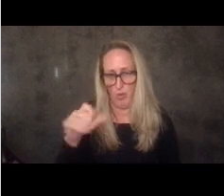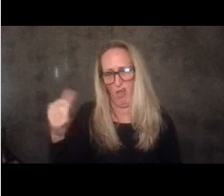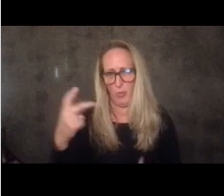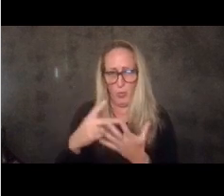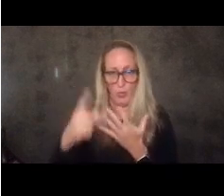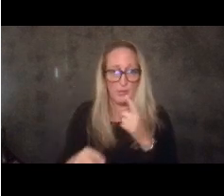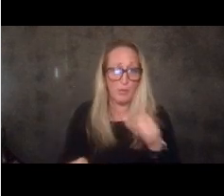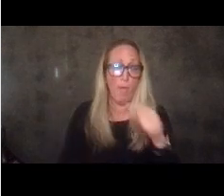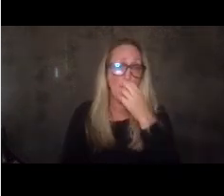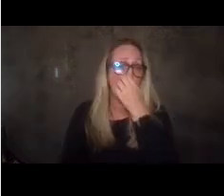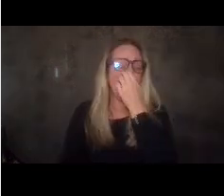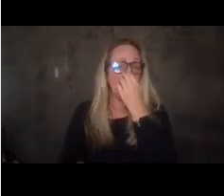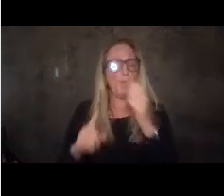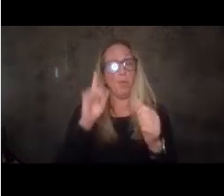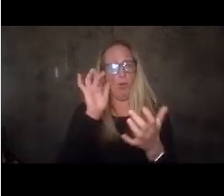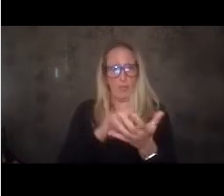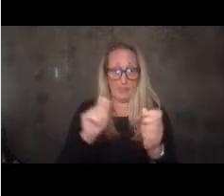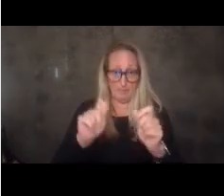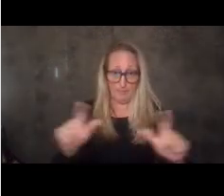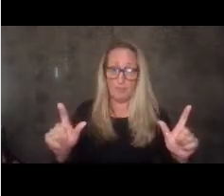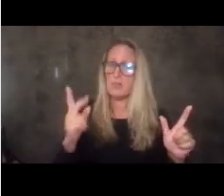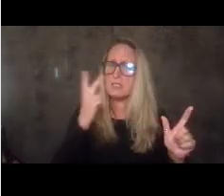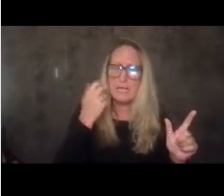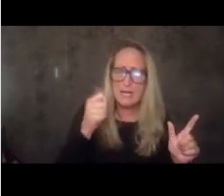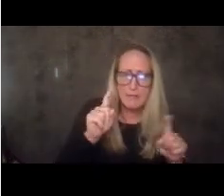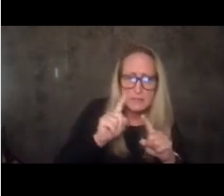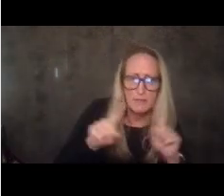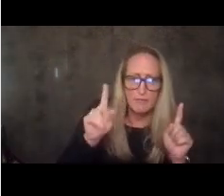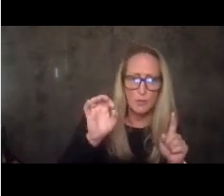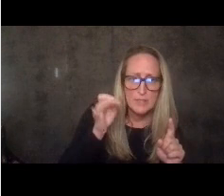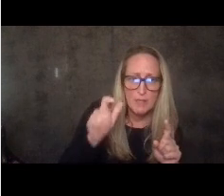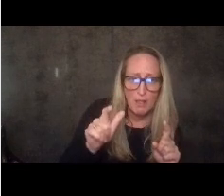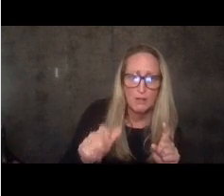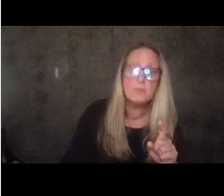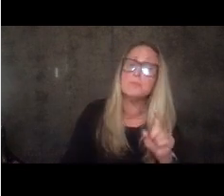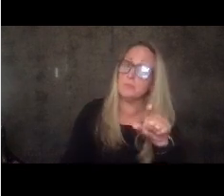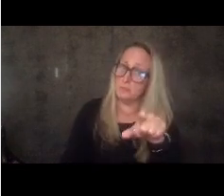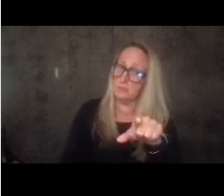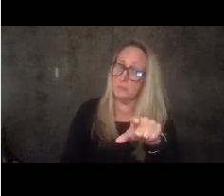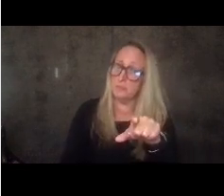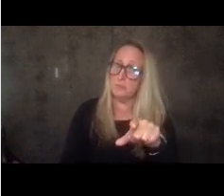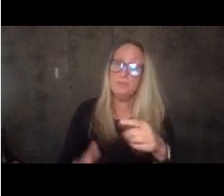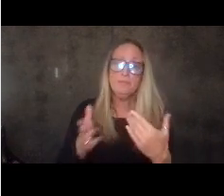So I'm going to go ahead and open that to see if there's anything different for Excel, which you'll notice from ease of